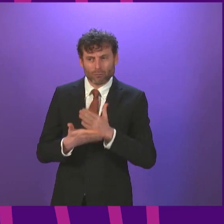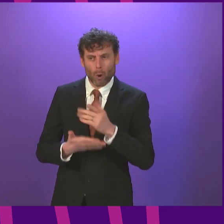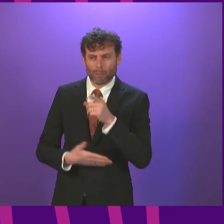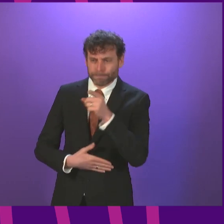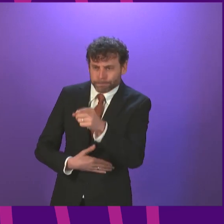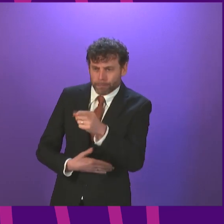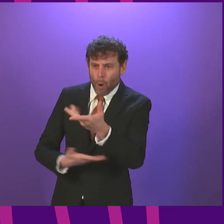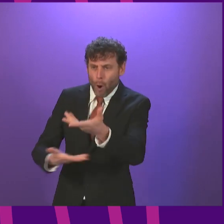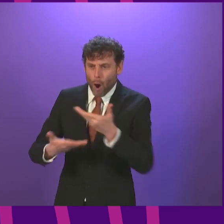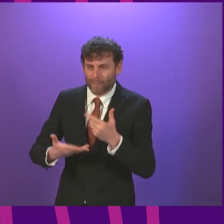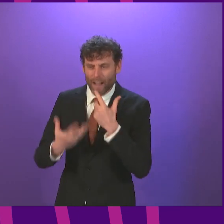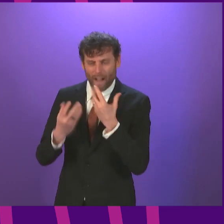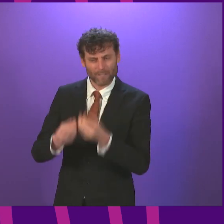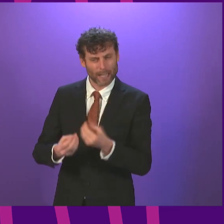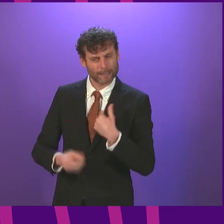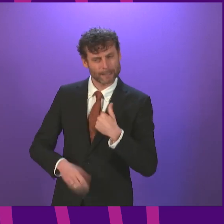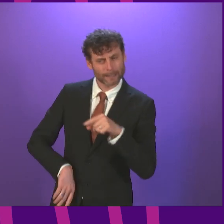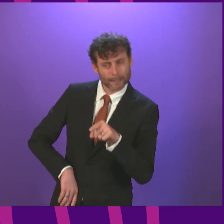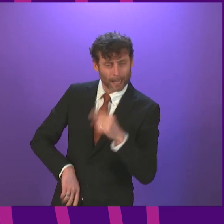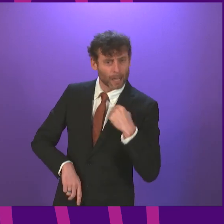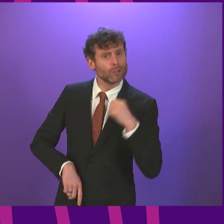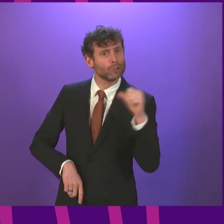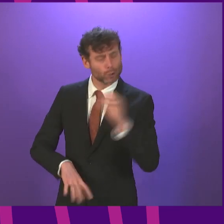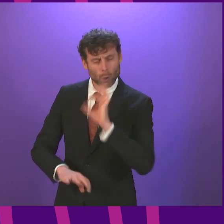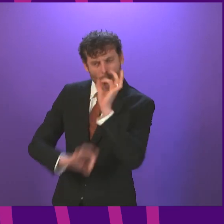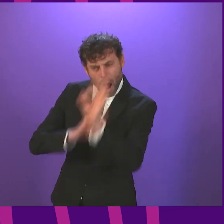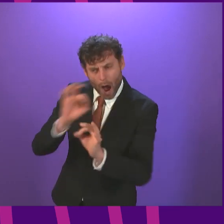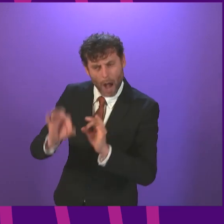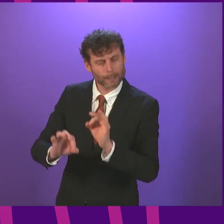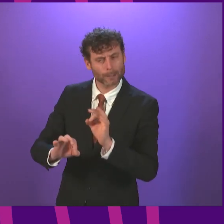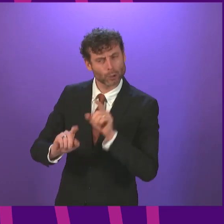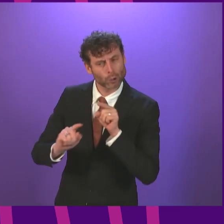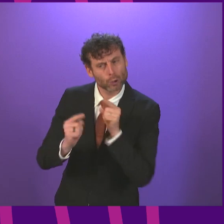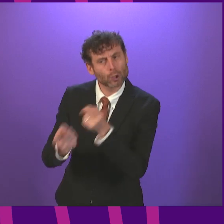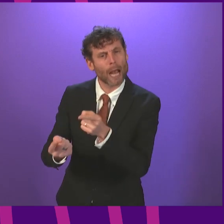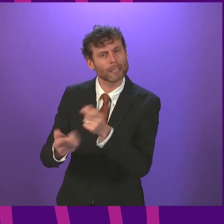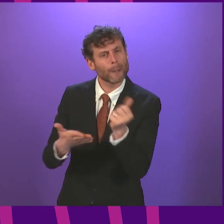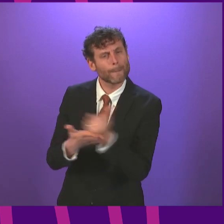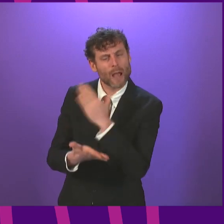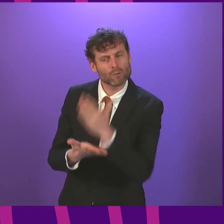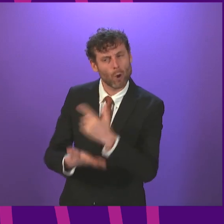not fully understand what has been put before me and to make sure that I have as full an